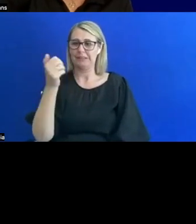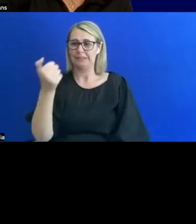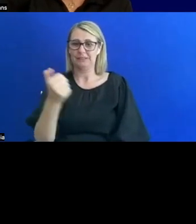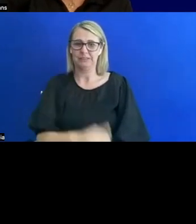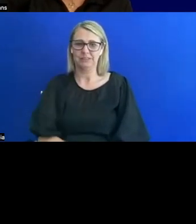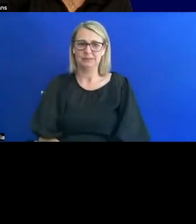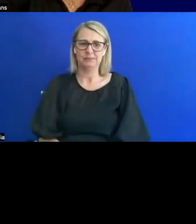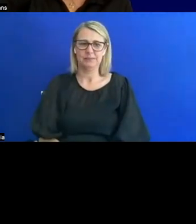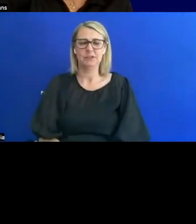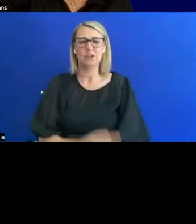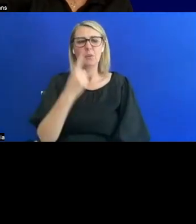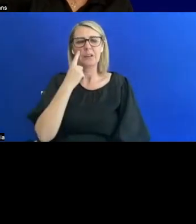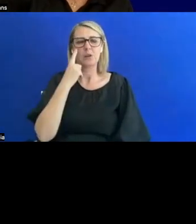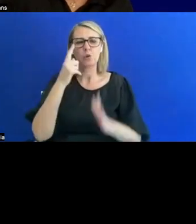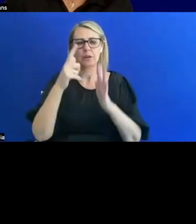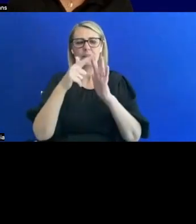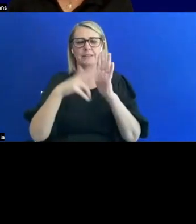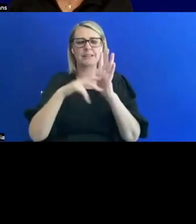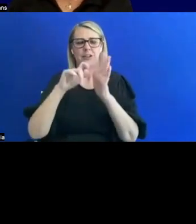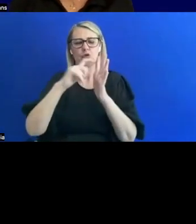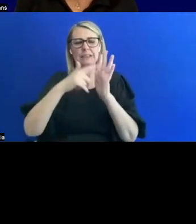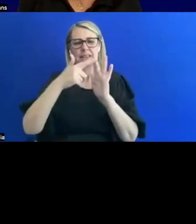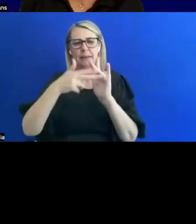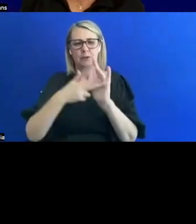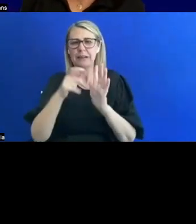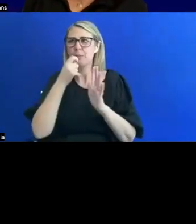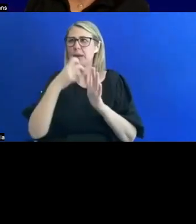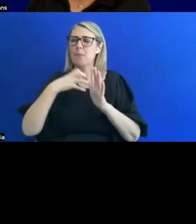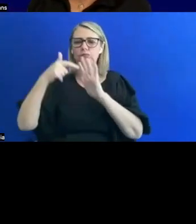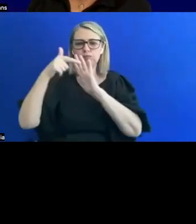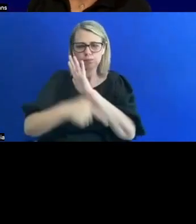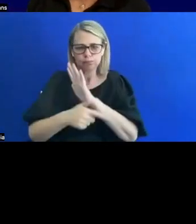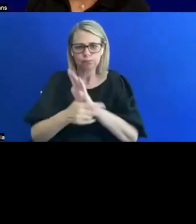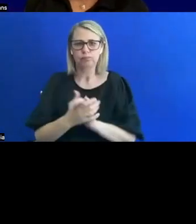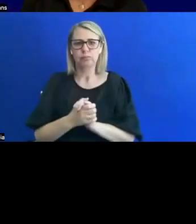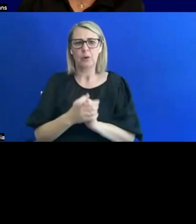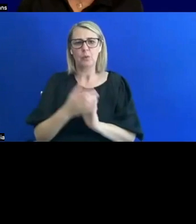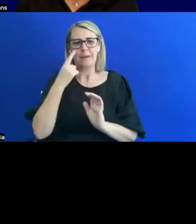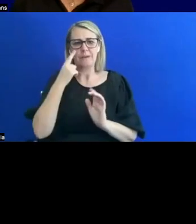So we look at interoception a bit more detail where we look at it as a perception of senses inside